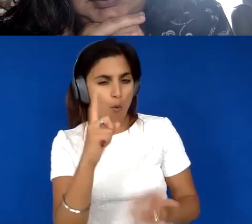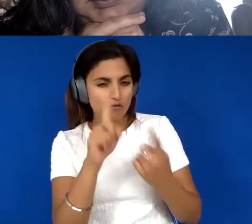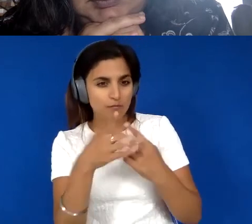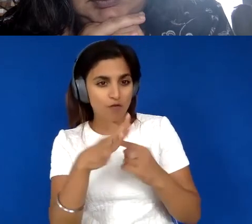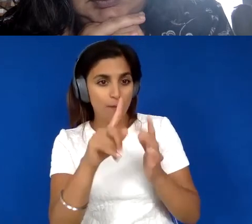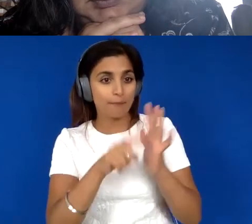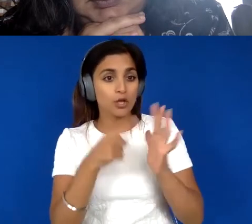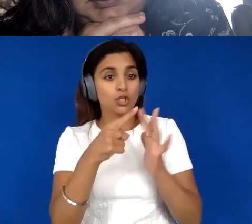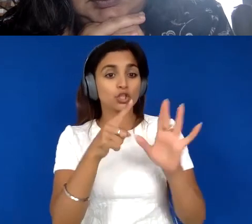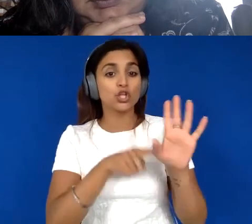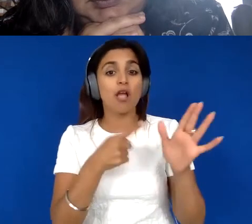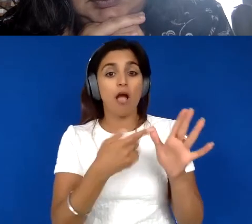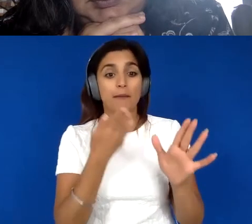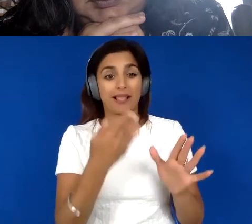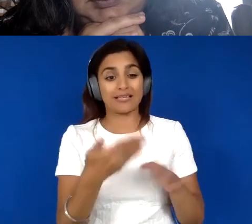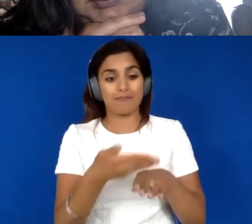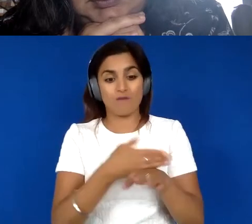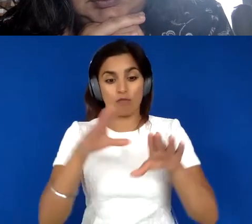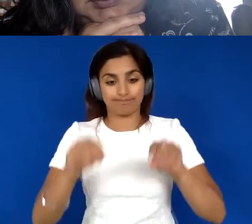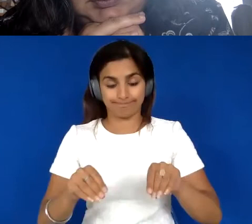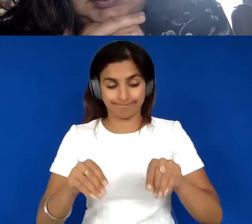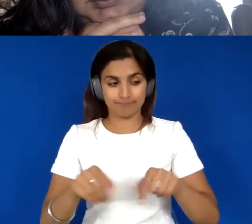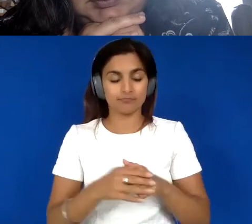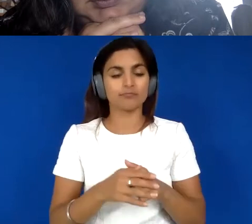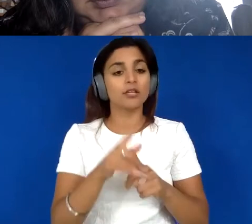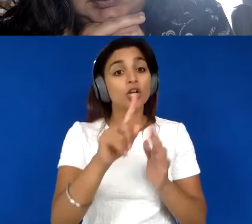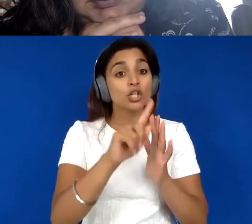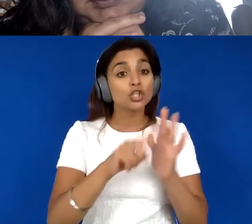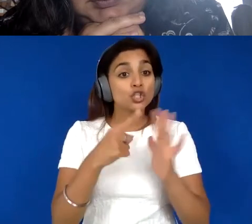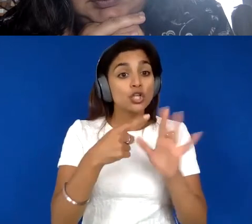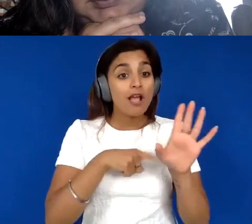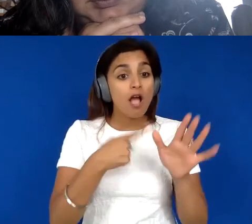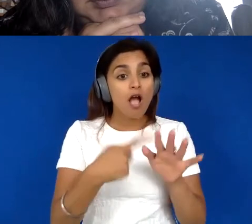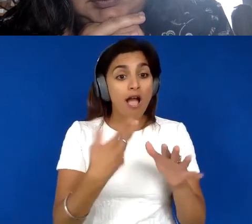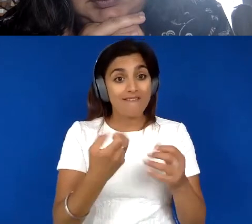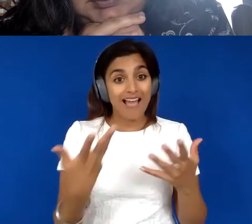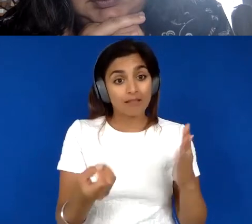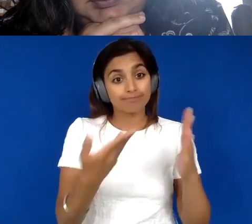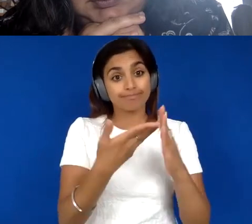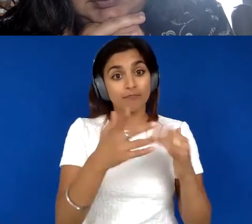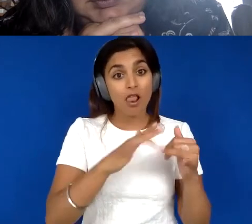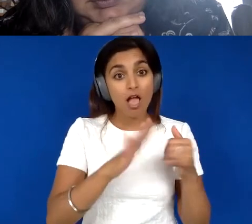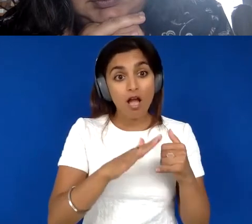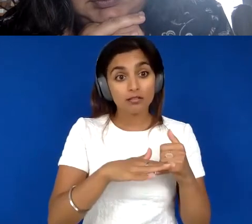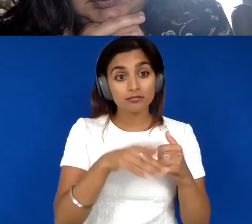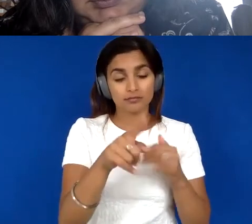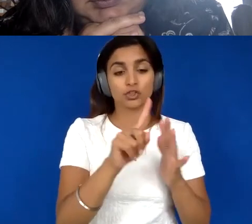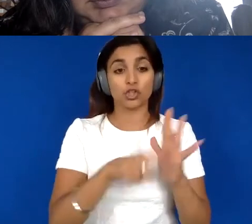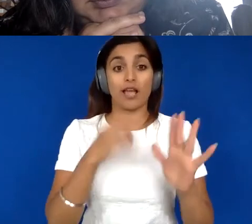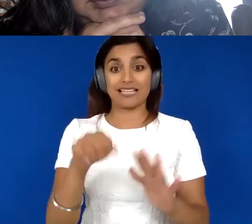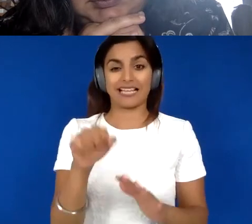session, Jiya any quick last final thoughts from you? Yeah three quick thoughts one